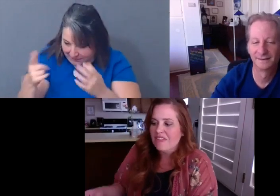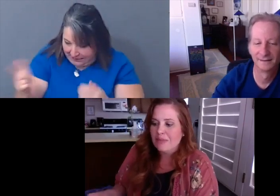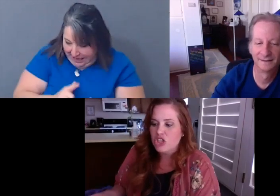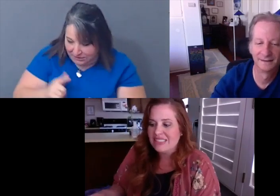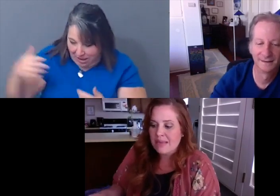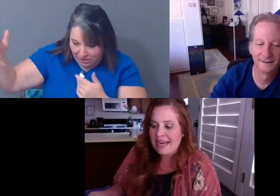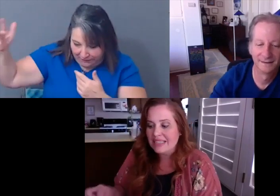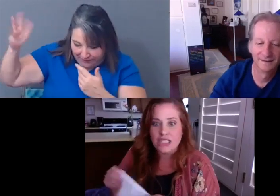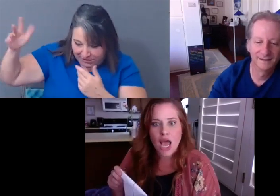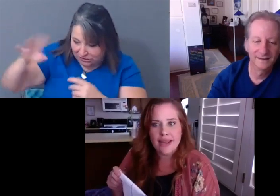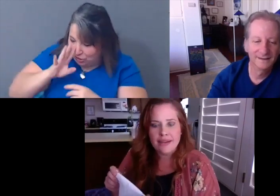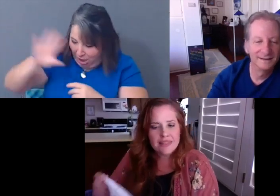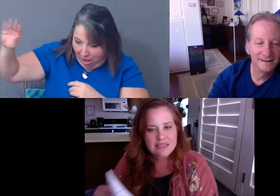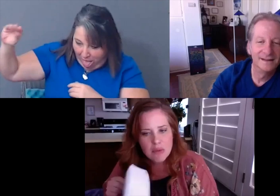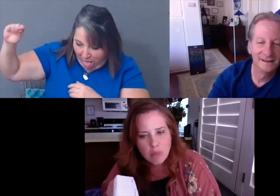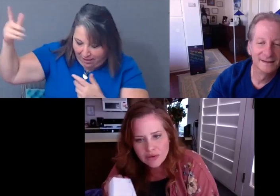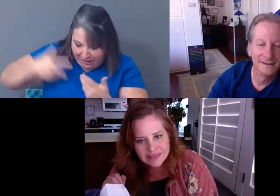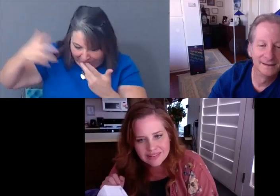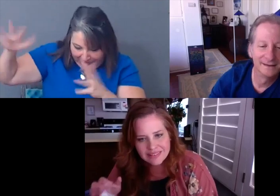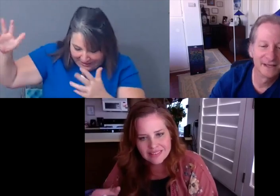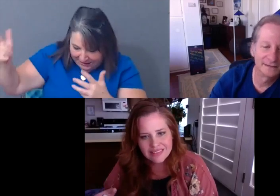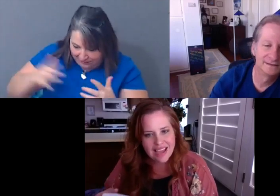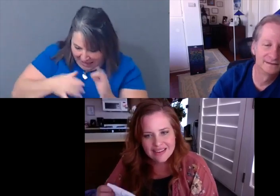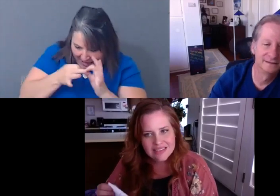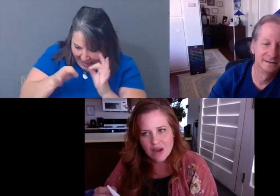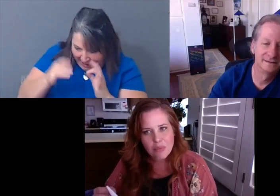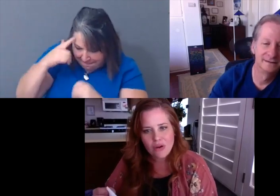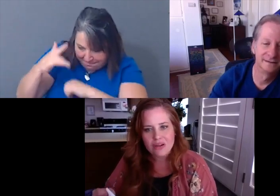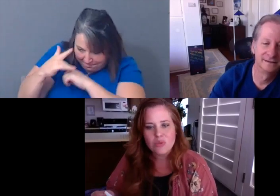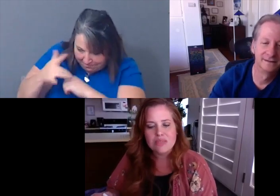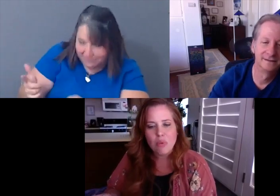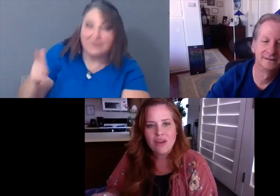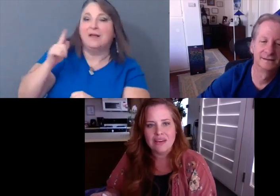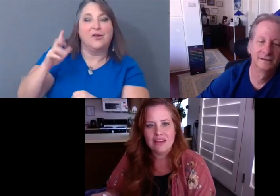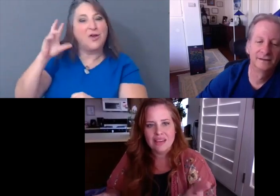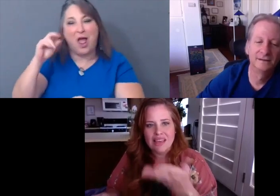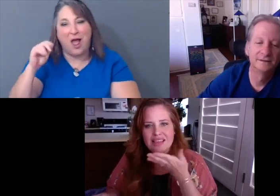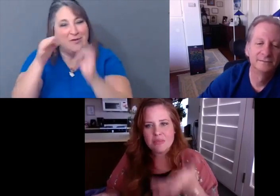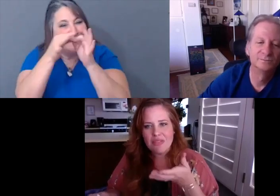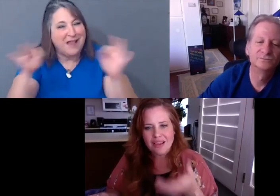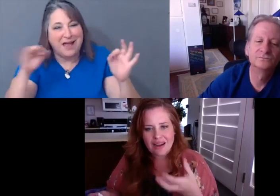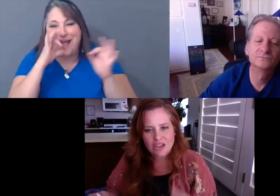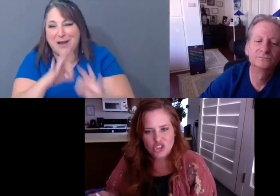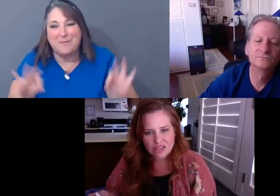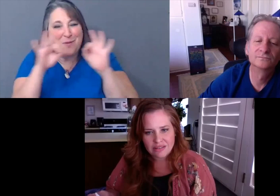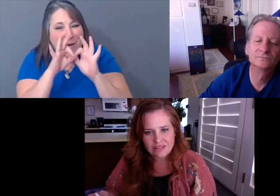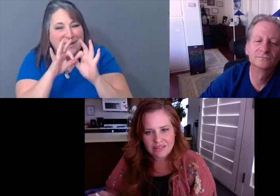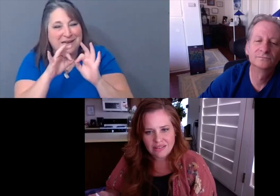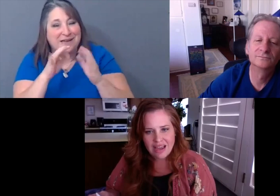I have to make sure I say my next line. That's not important. Your line is not important. What's important is about the connection,